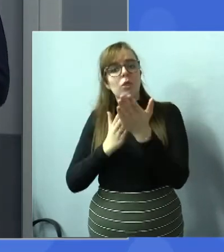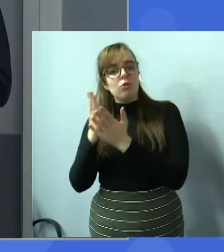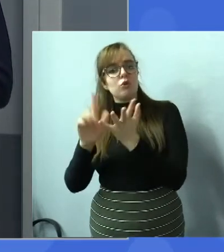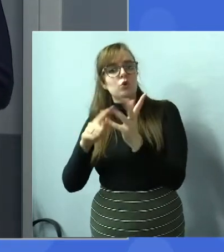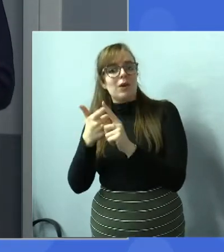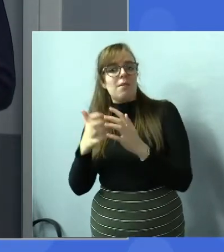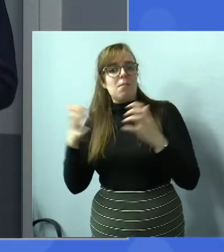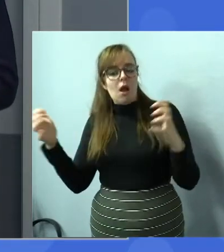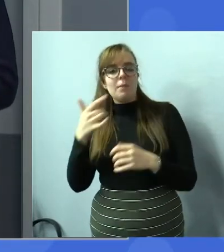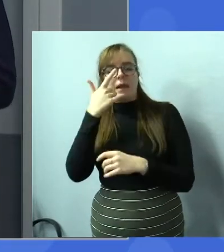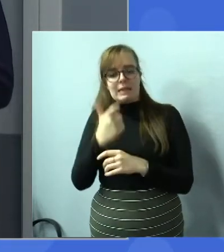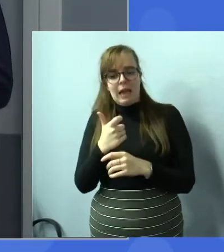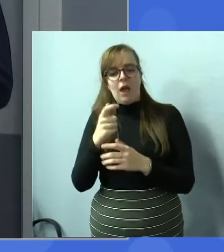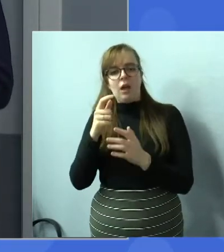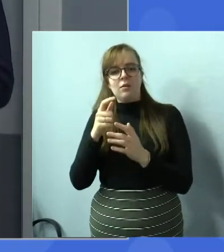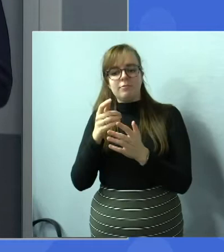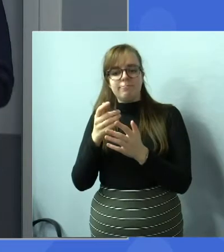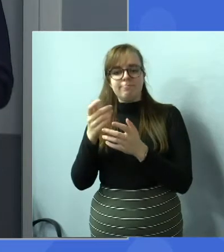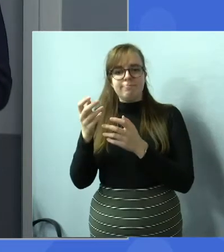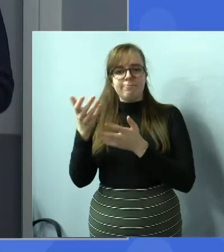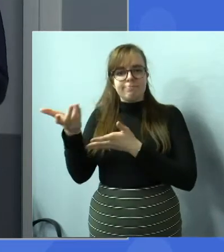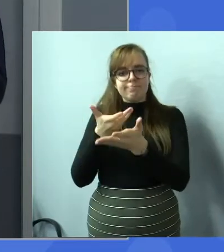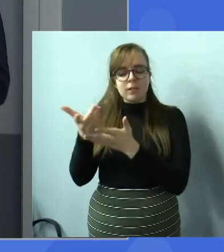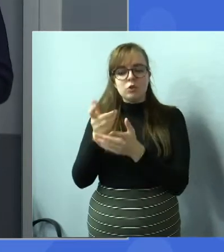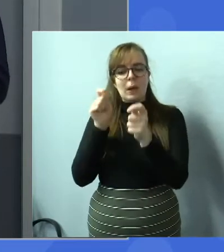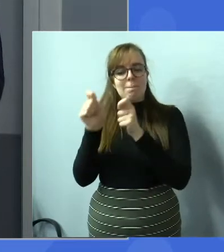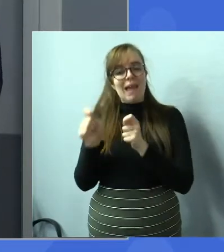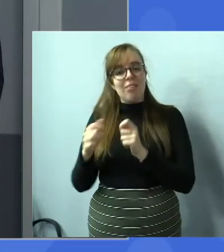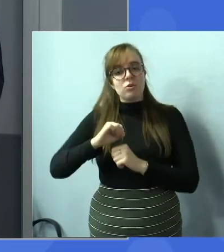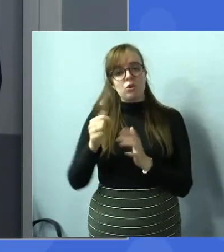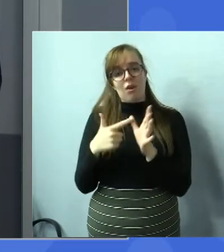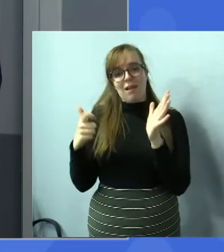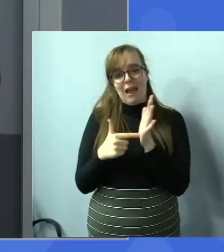legislate charmander Scotland I saw was to take that out of of the Scottish poet